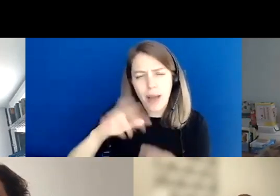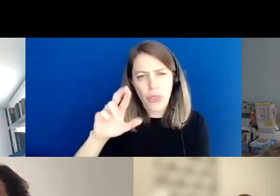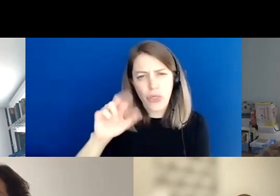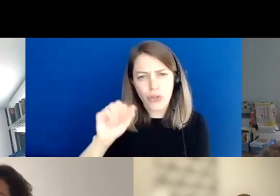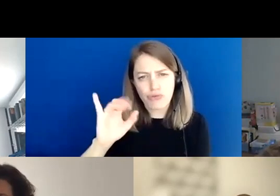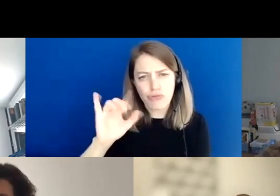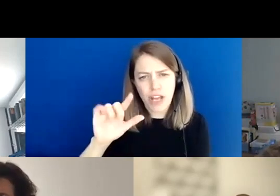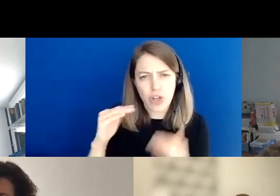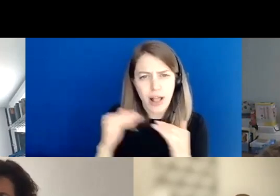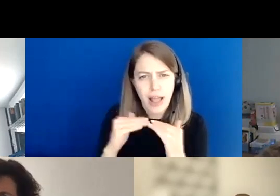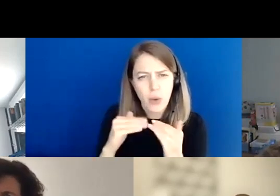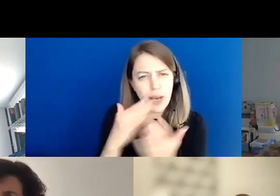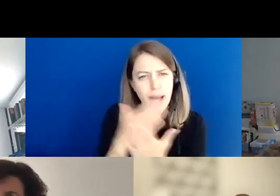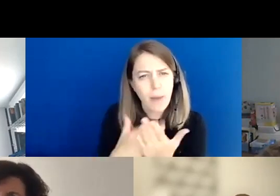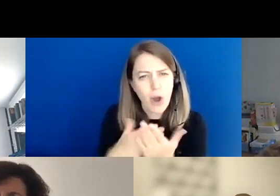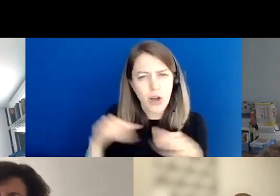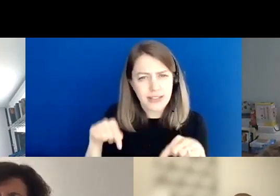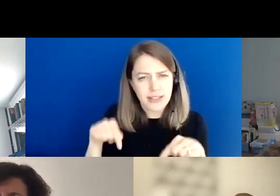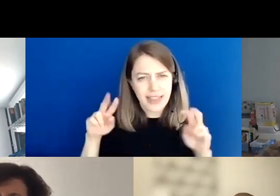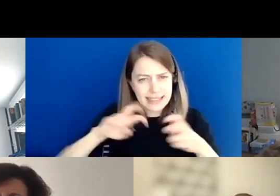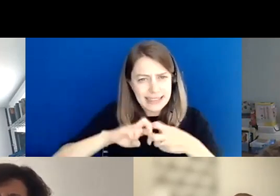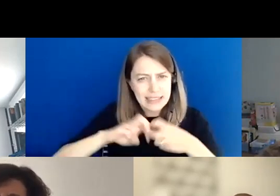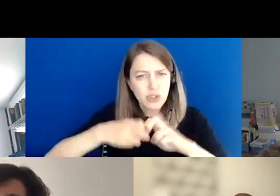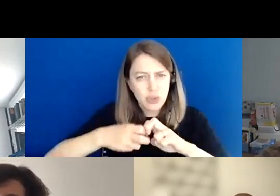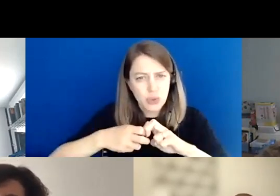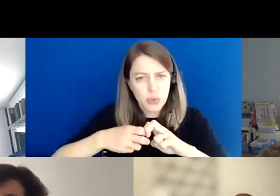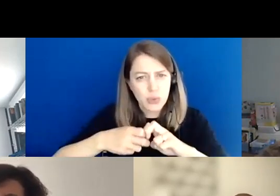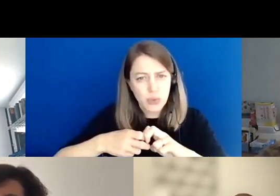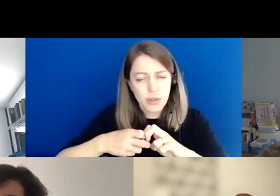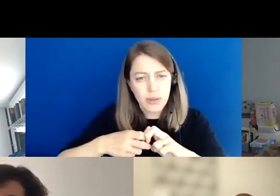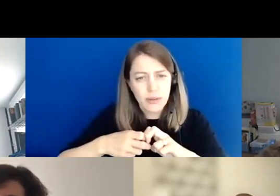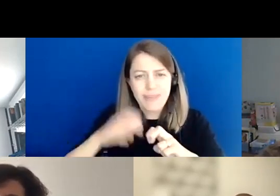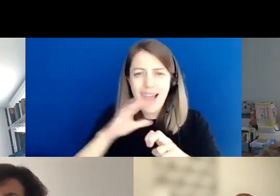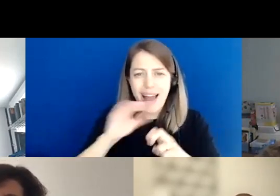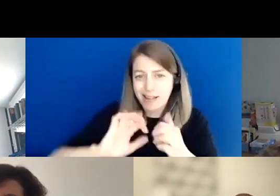this issue and the ways in which entities like